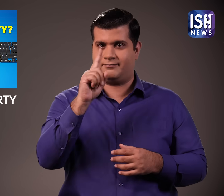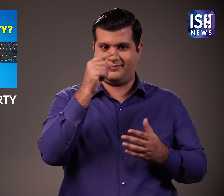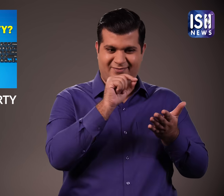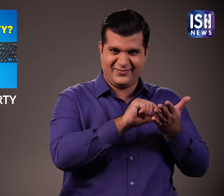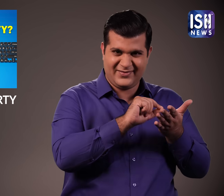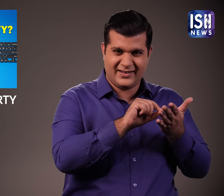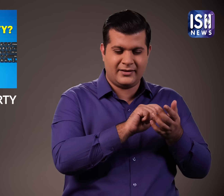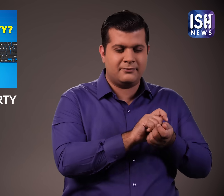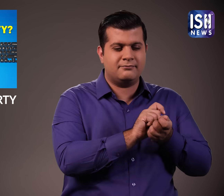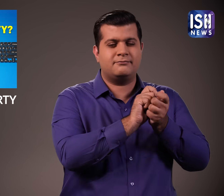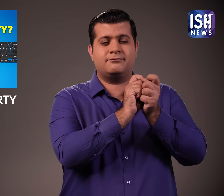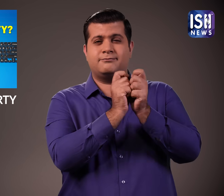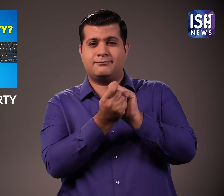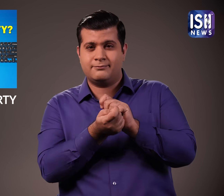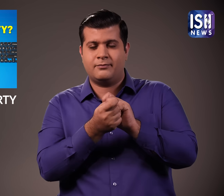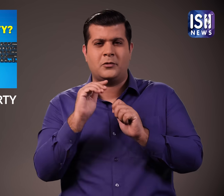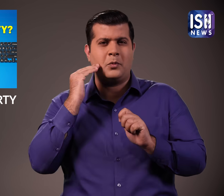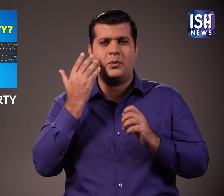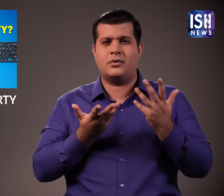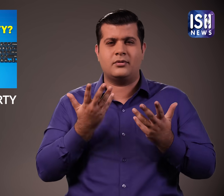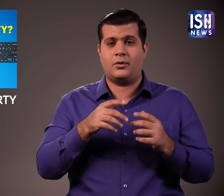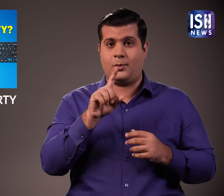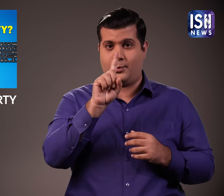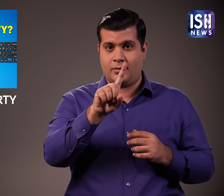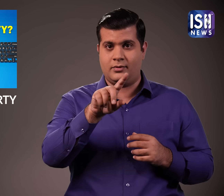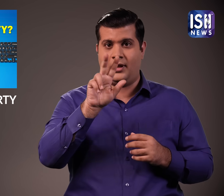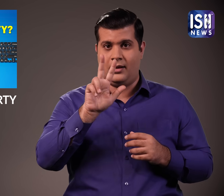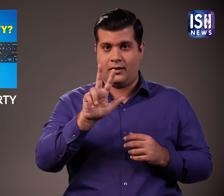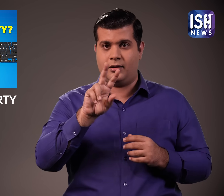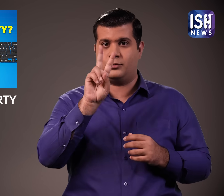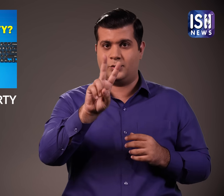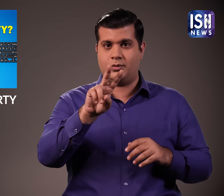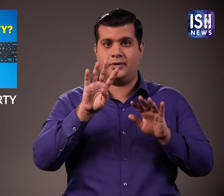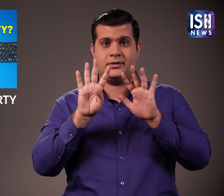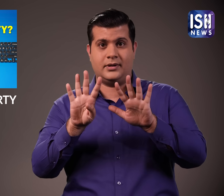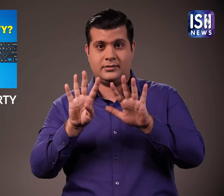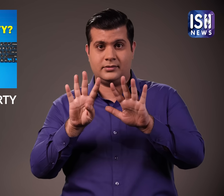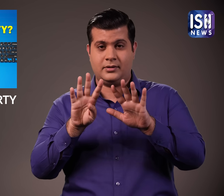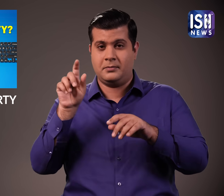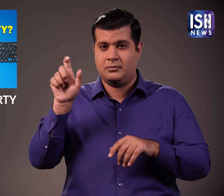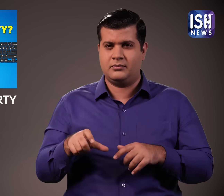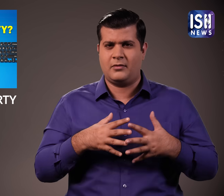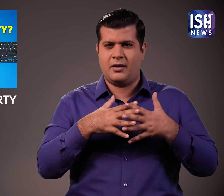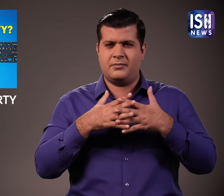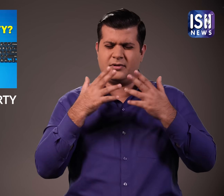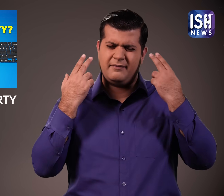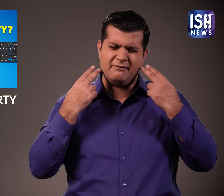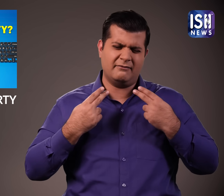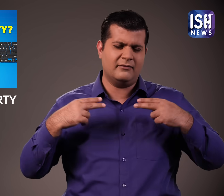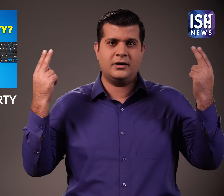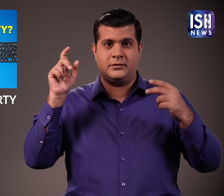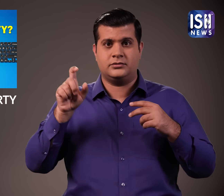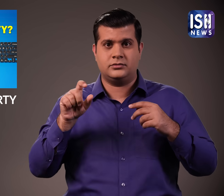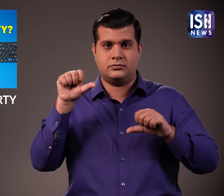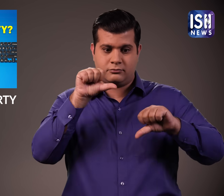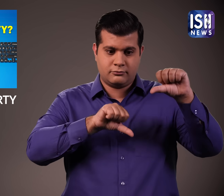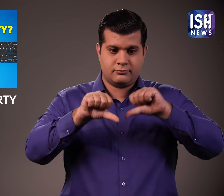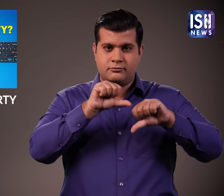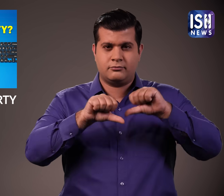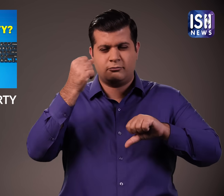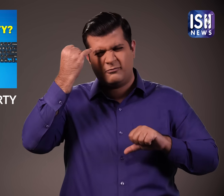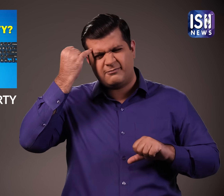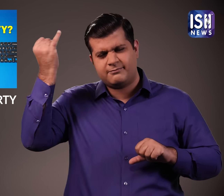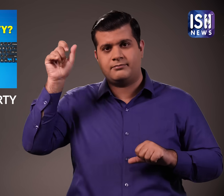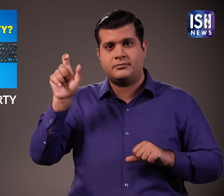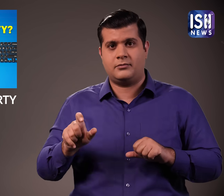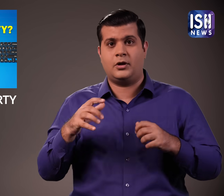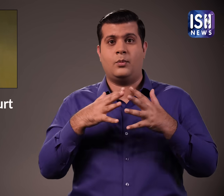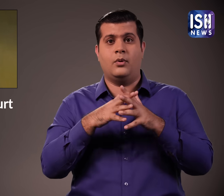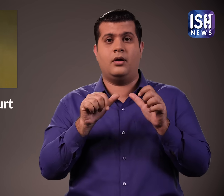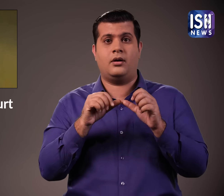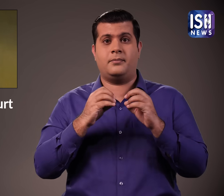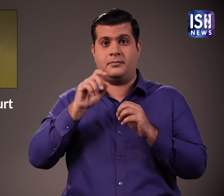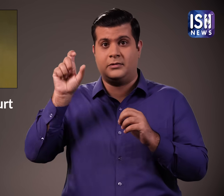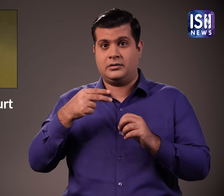From writing manually, people changed their method in 1829 when a very famous American scientist William Austin Burt invented new method.